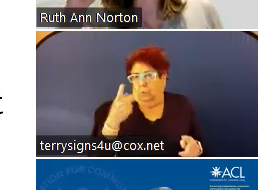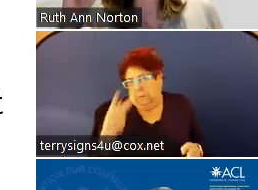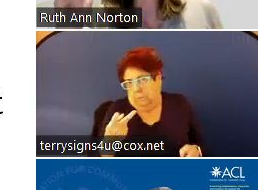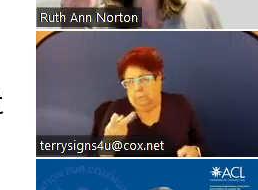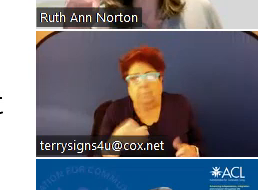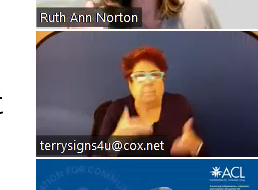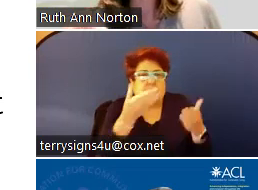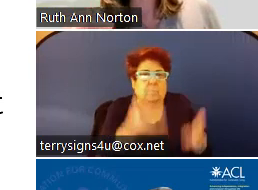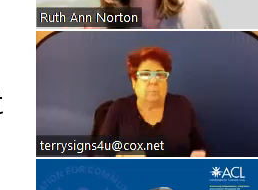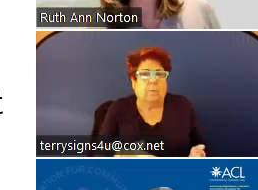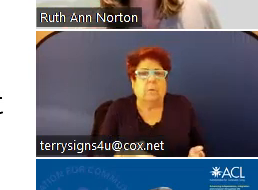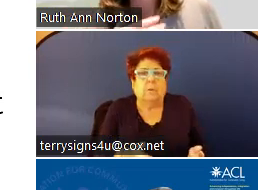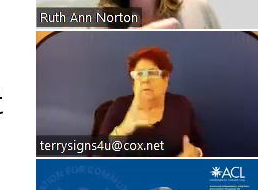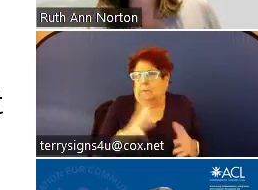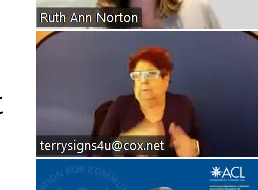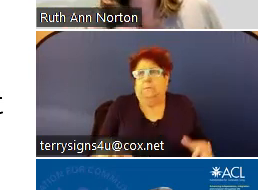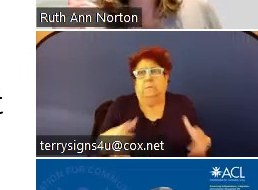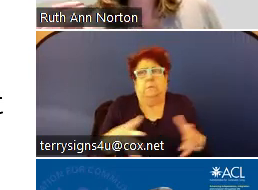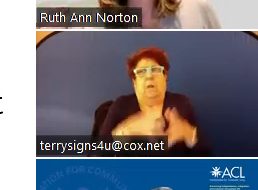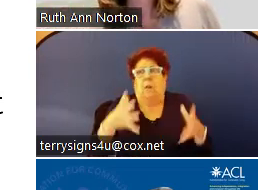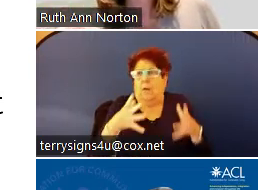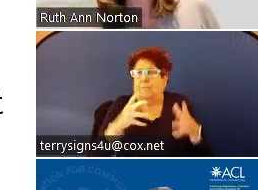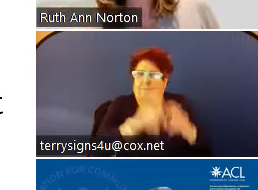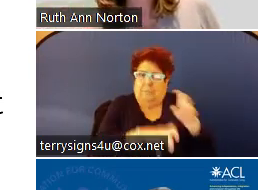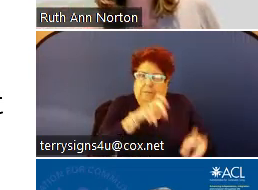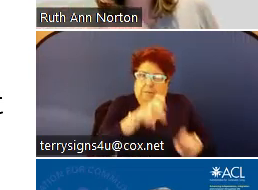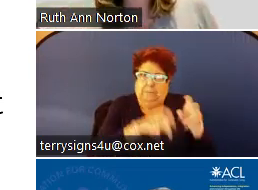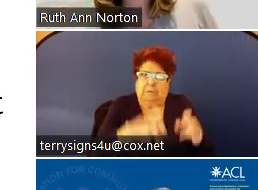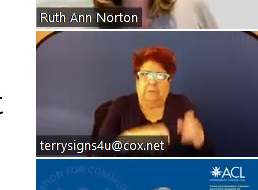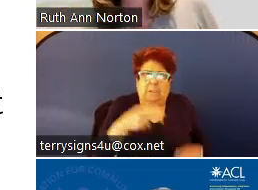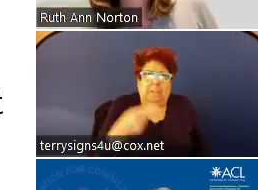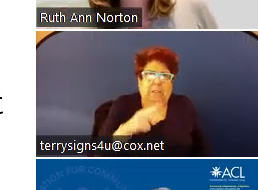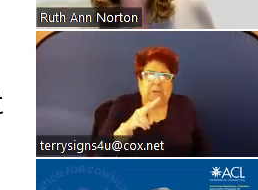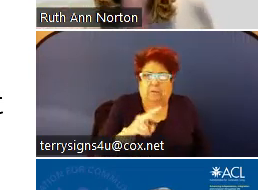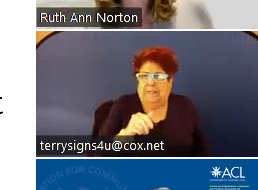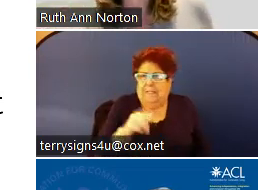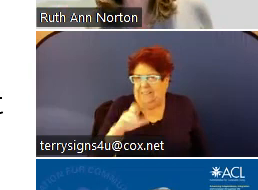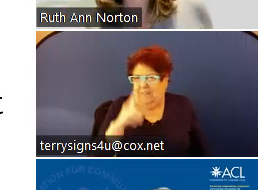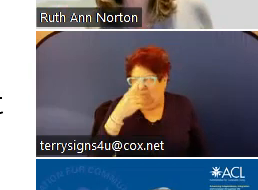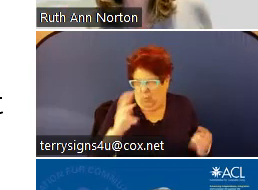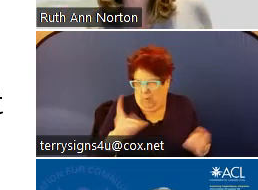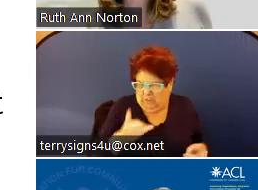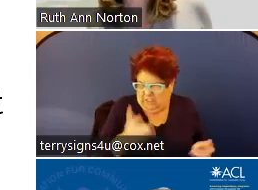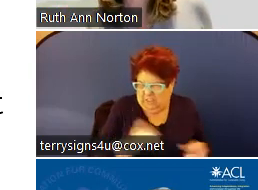significant investment on HVAC, weatherization, everything on how